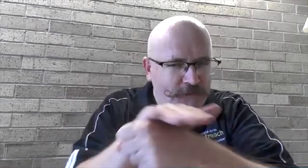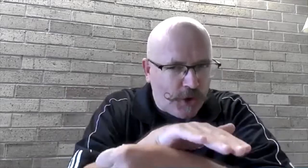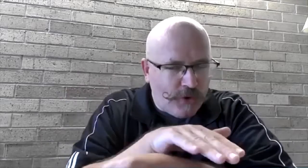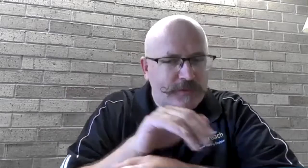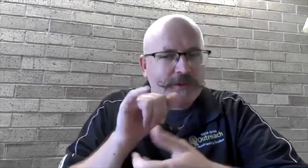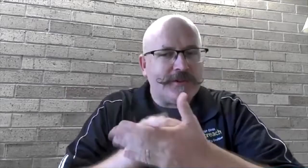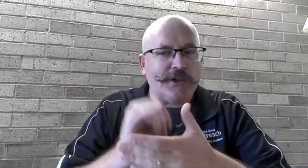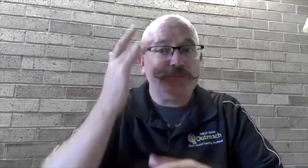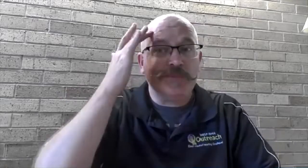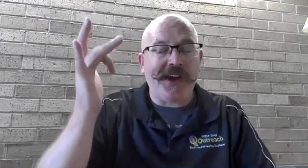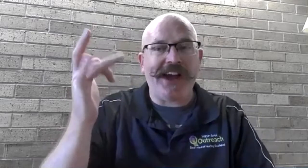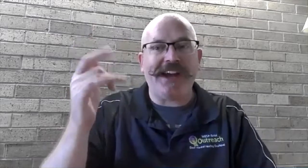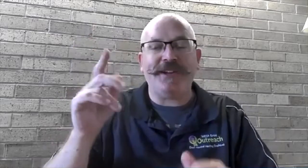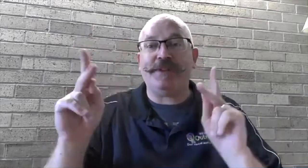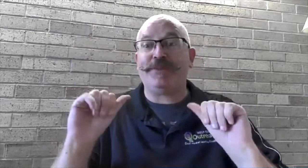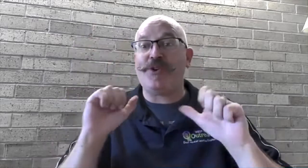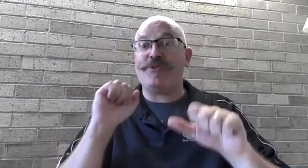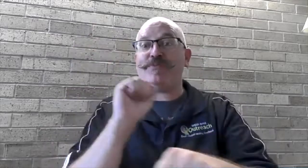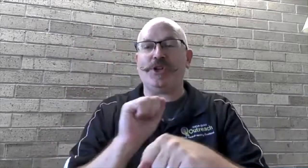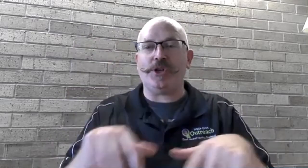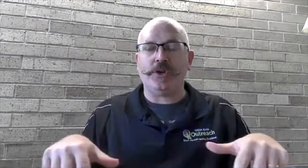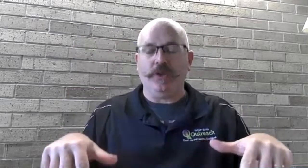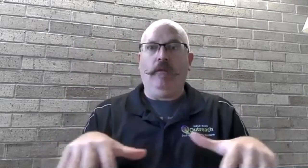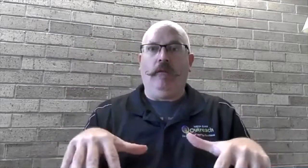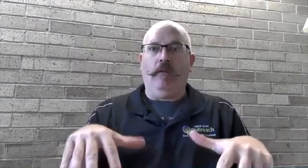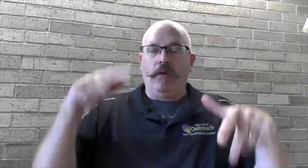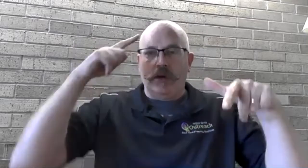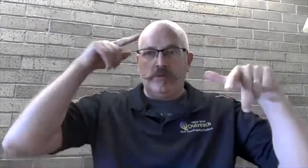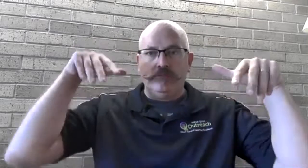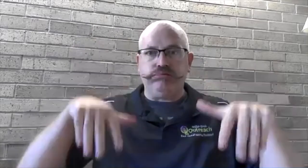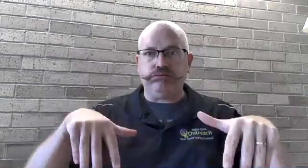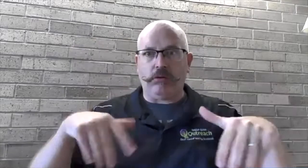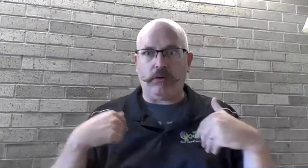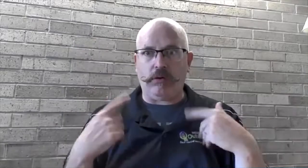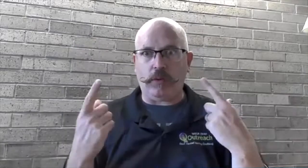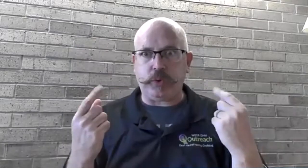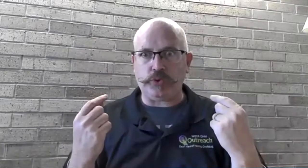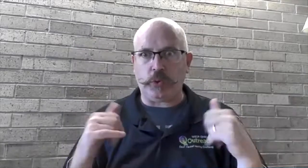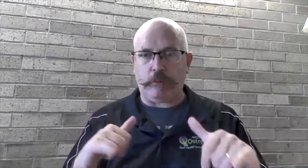and not a complete, in-depth but some of them when they learn about what the ADA